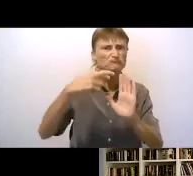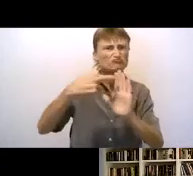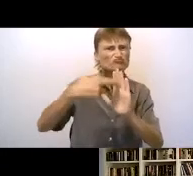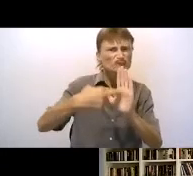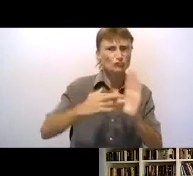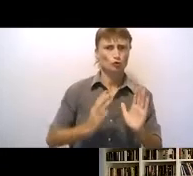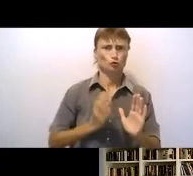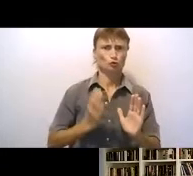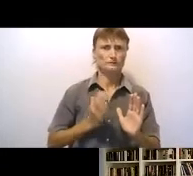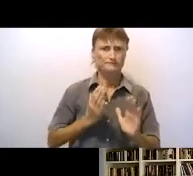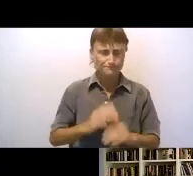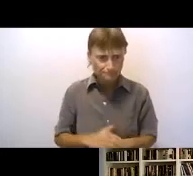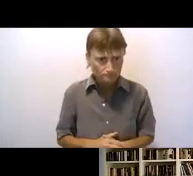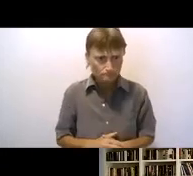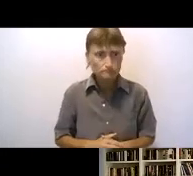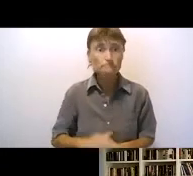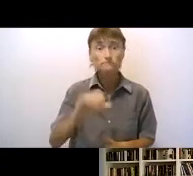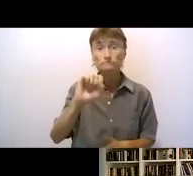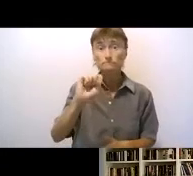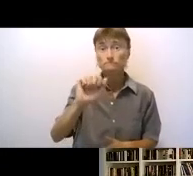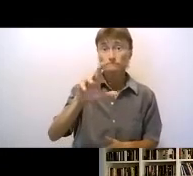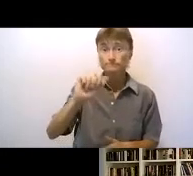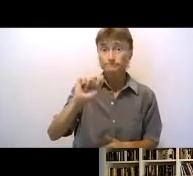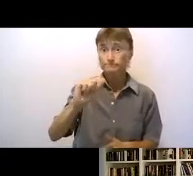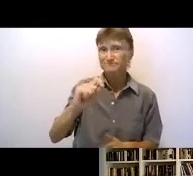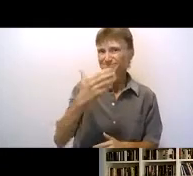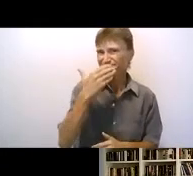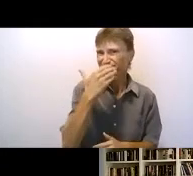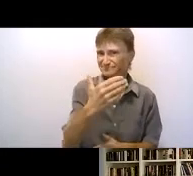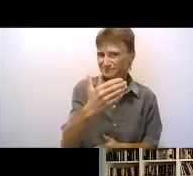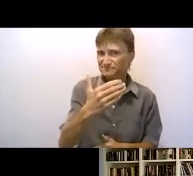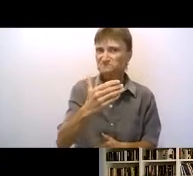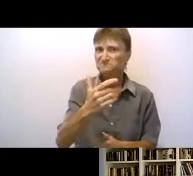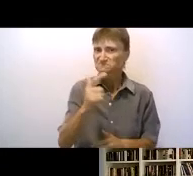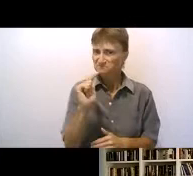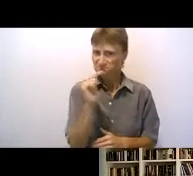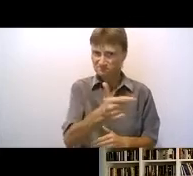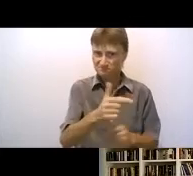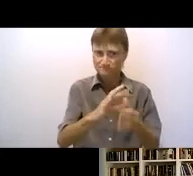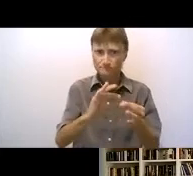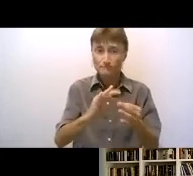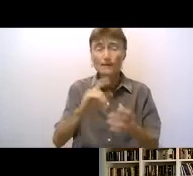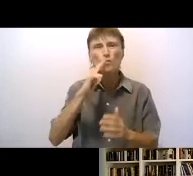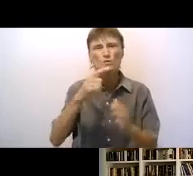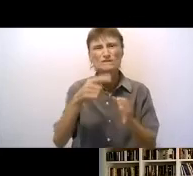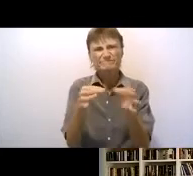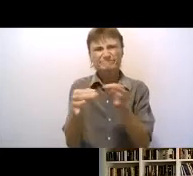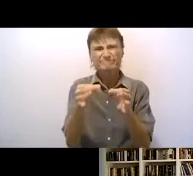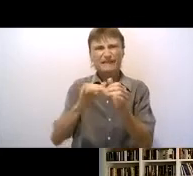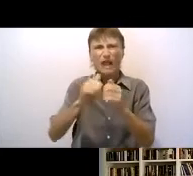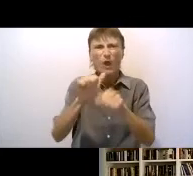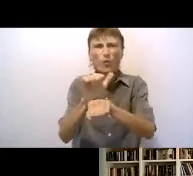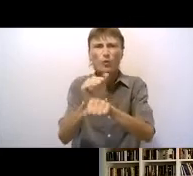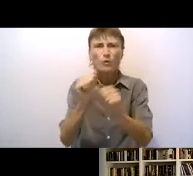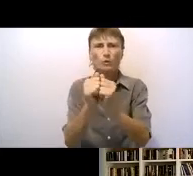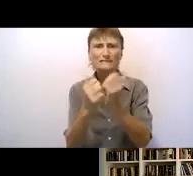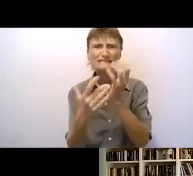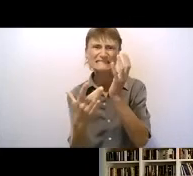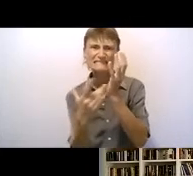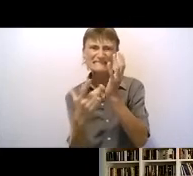over some of the technical and protocols for our time together.